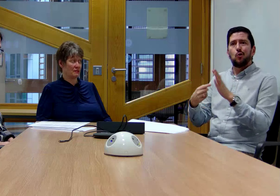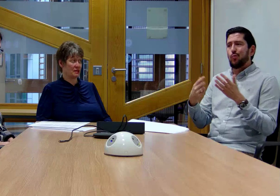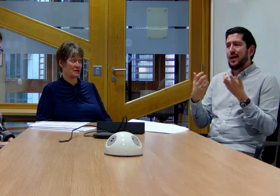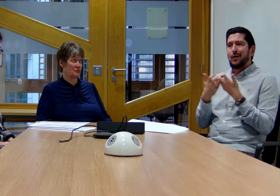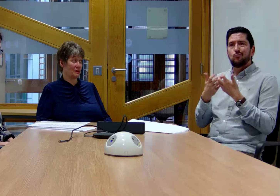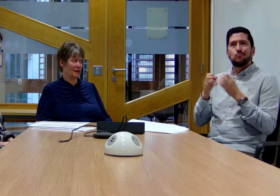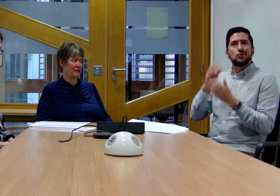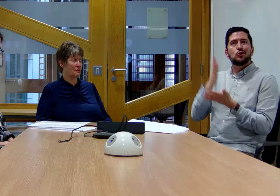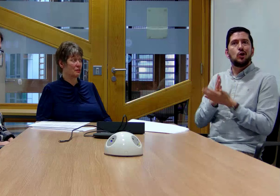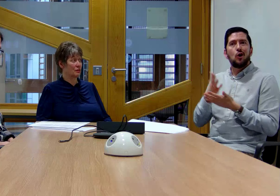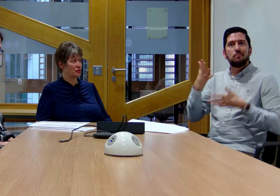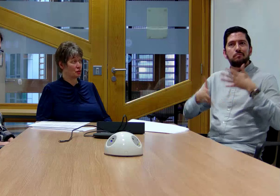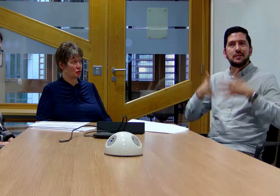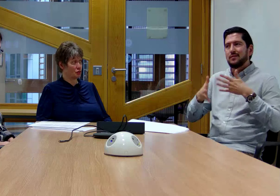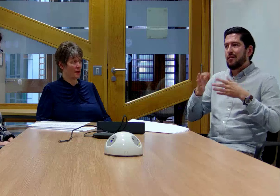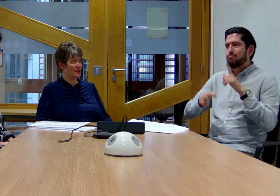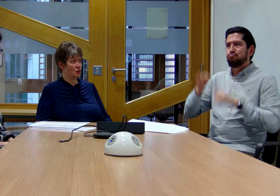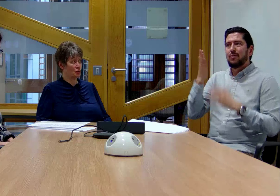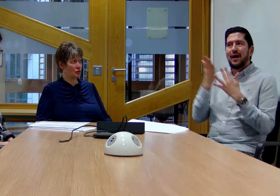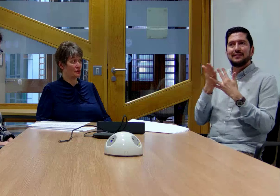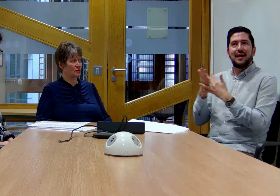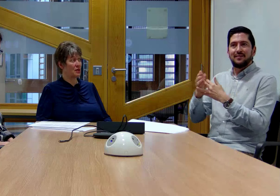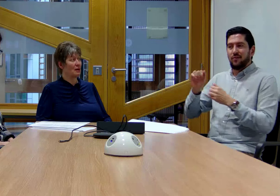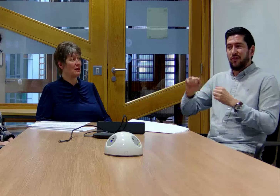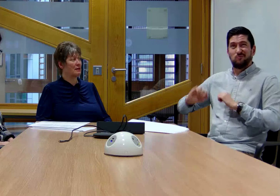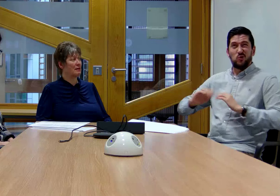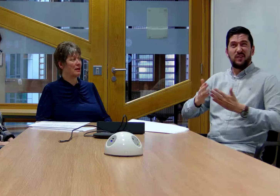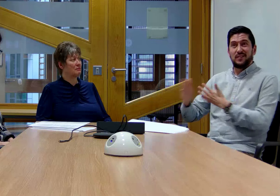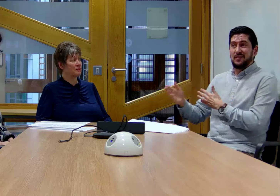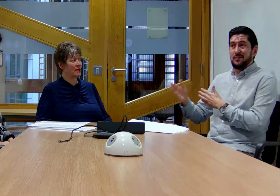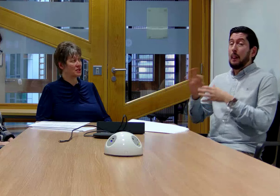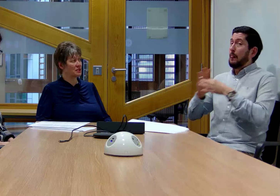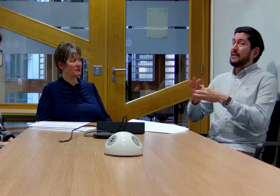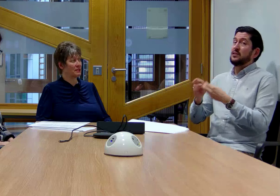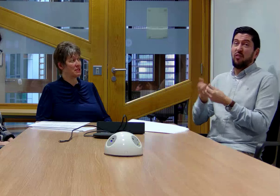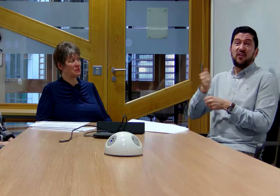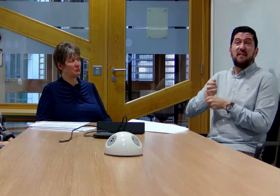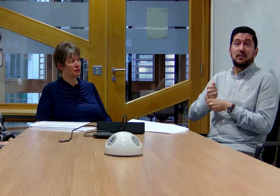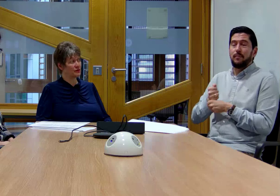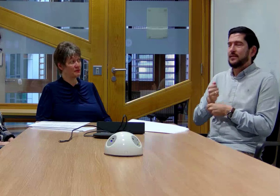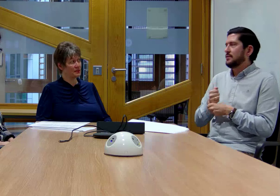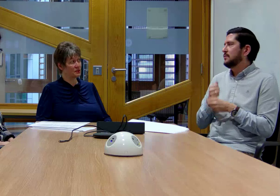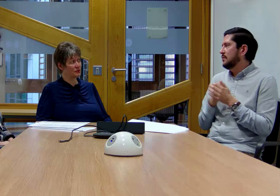So as you see, that means that the UK Government has to plan how they're going to show and